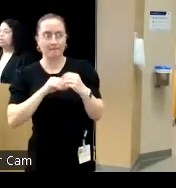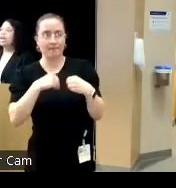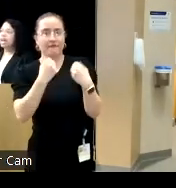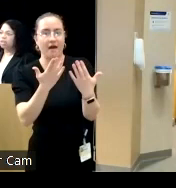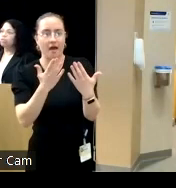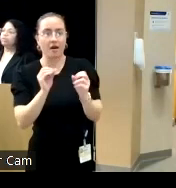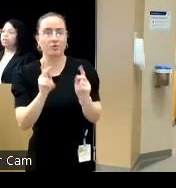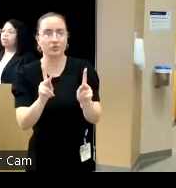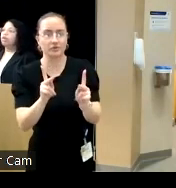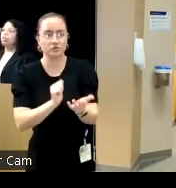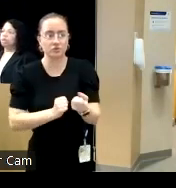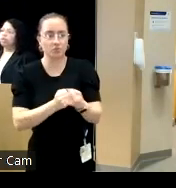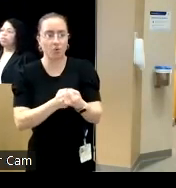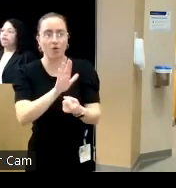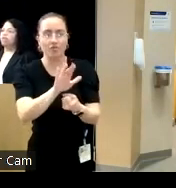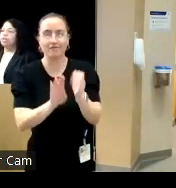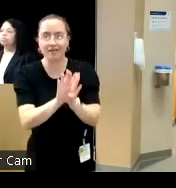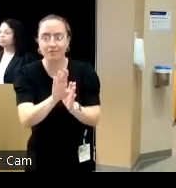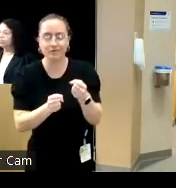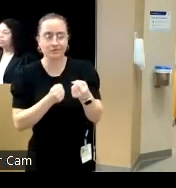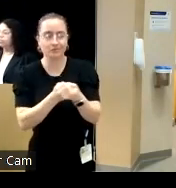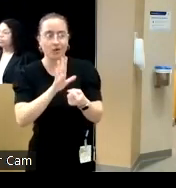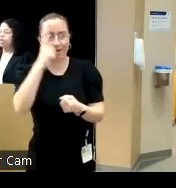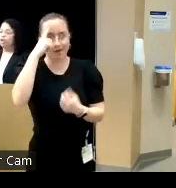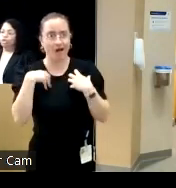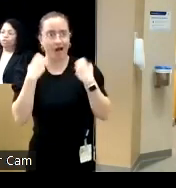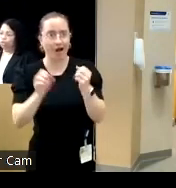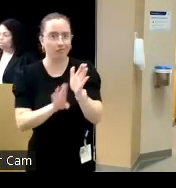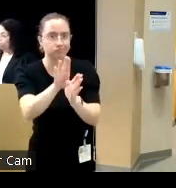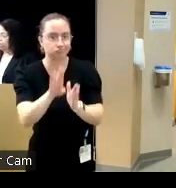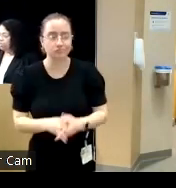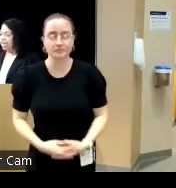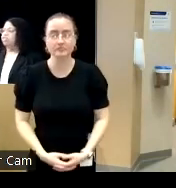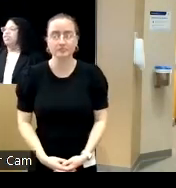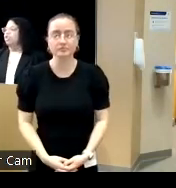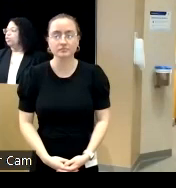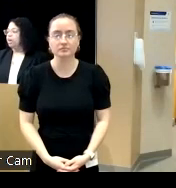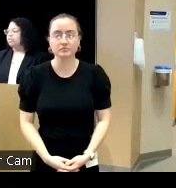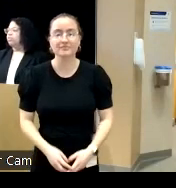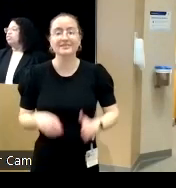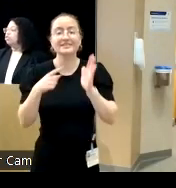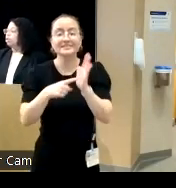their development and for their Mental Health Equity symptom presentation and responsiveness